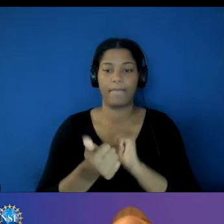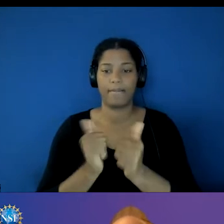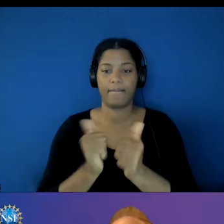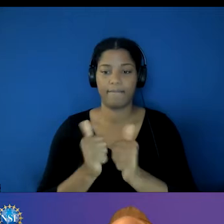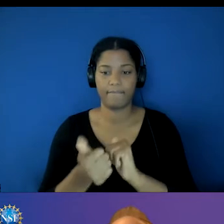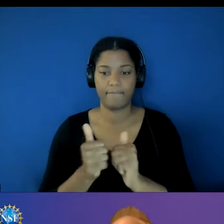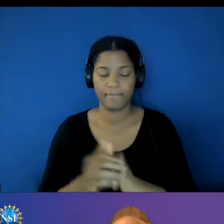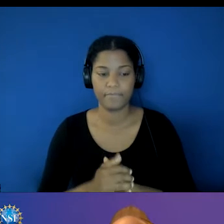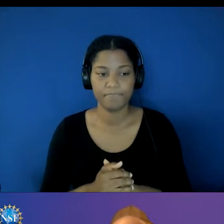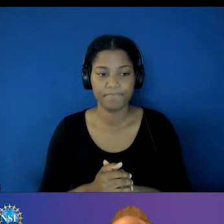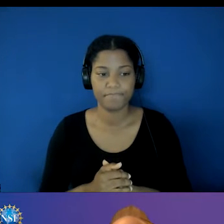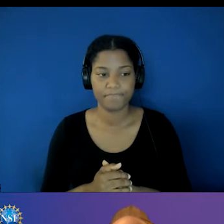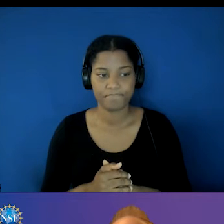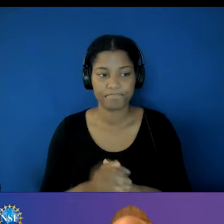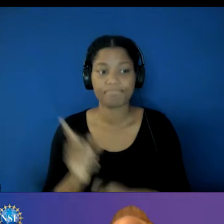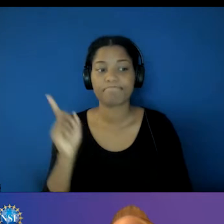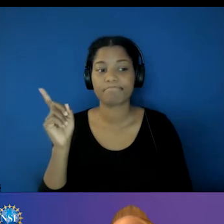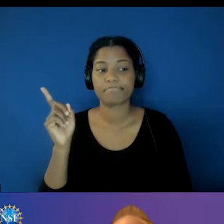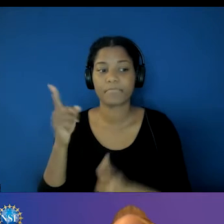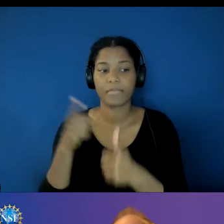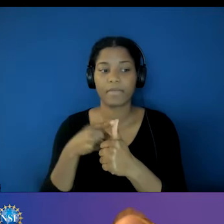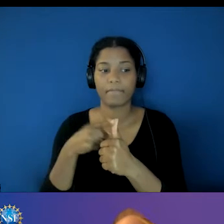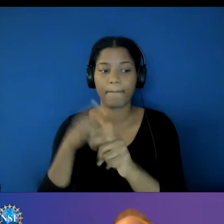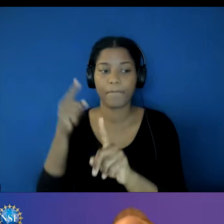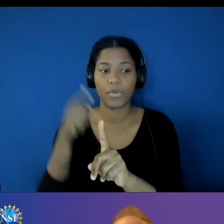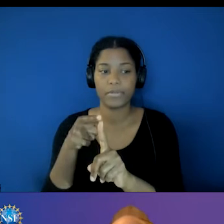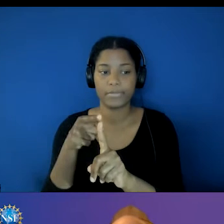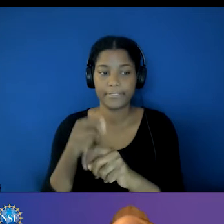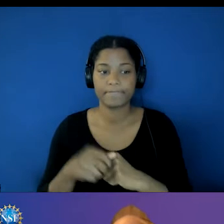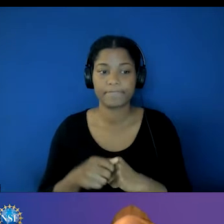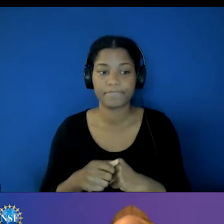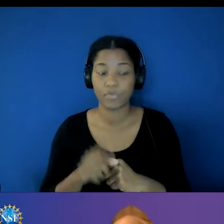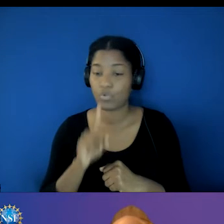As I say here in the first bullet, "Describe enthusiastically compelling research